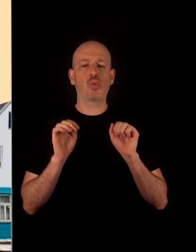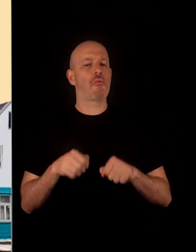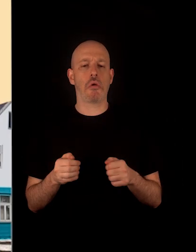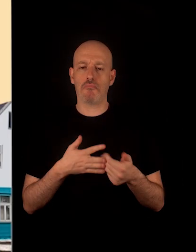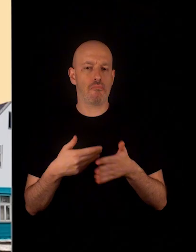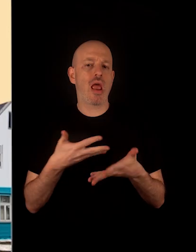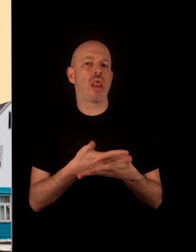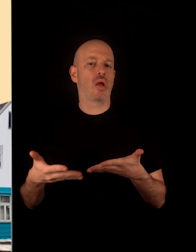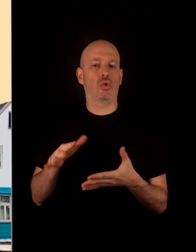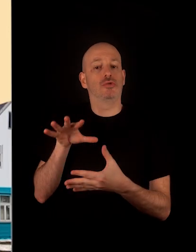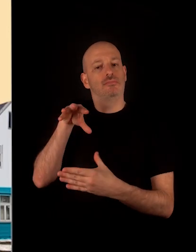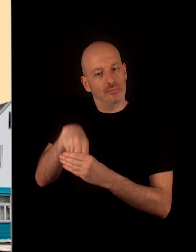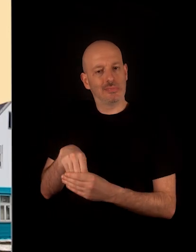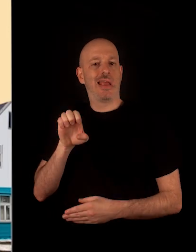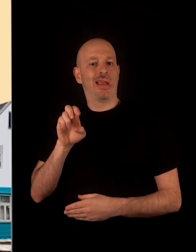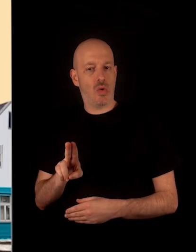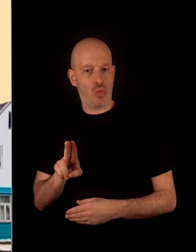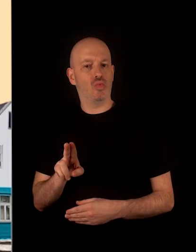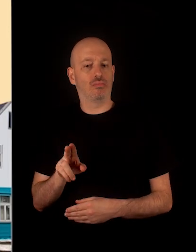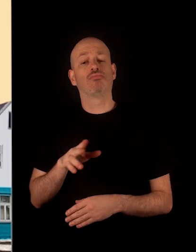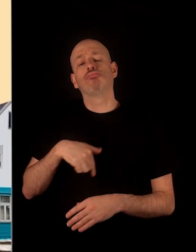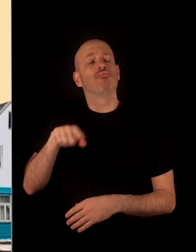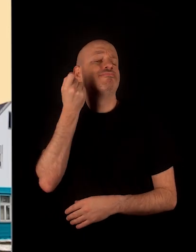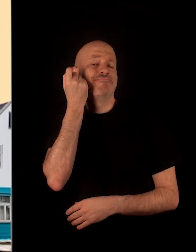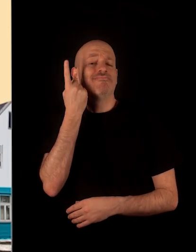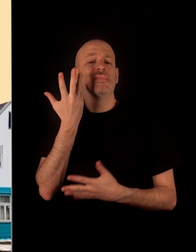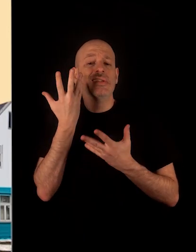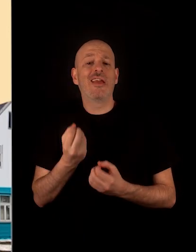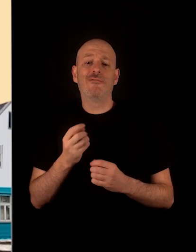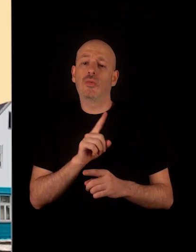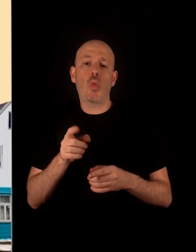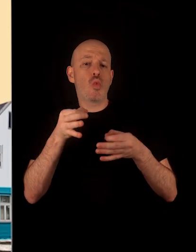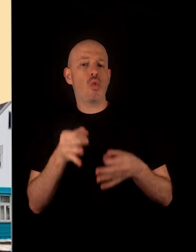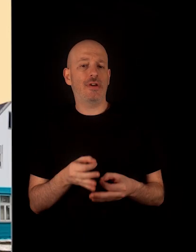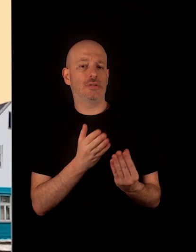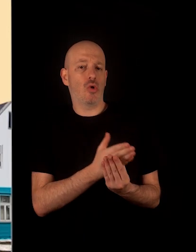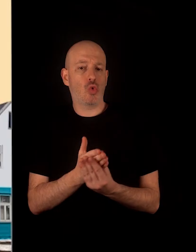you will need to provide supporting documents the proof of the legal entity registration,